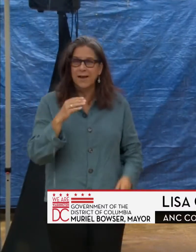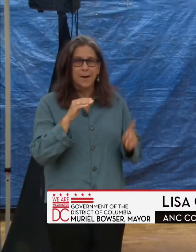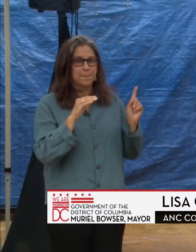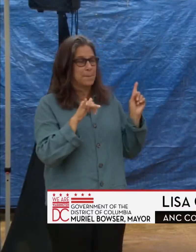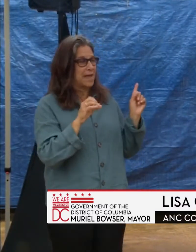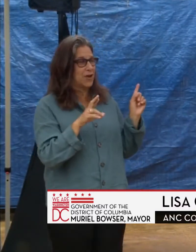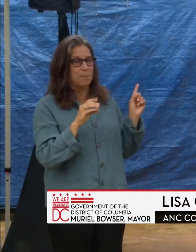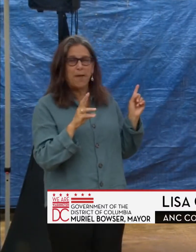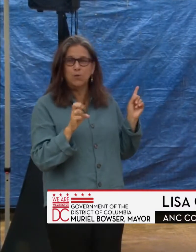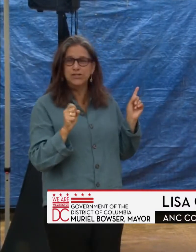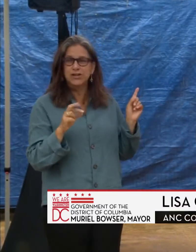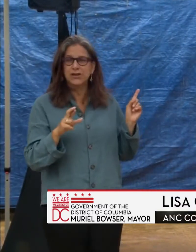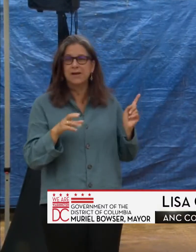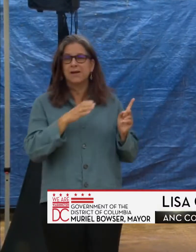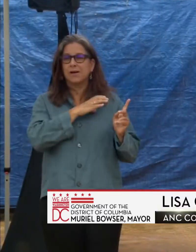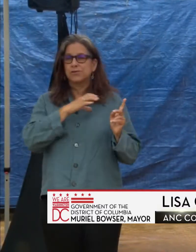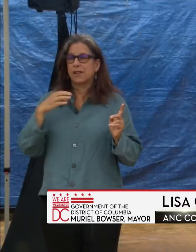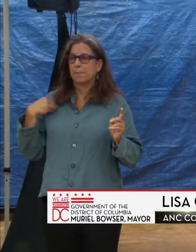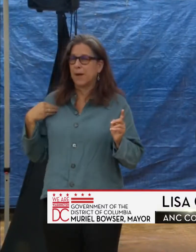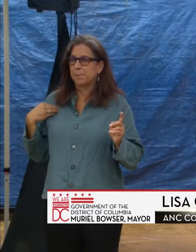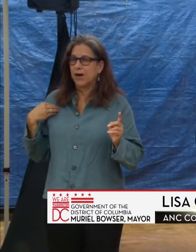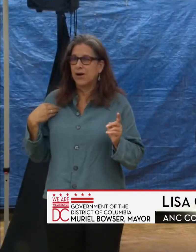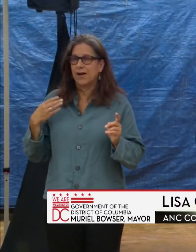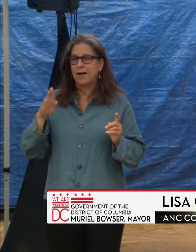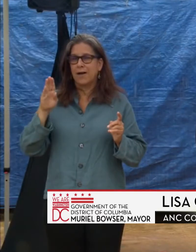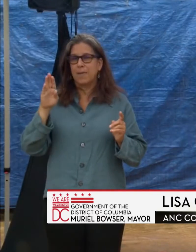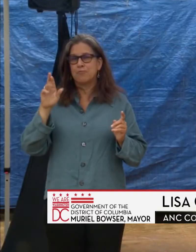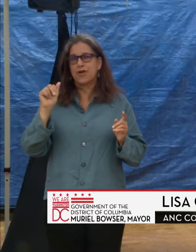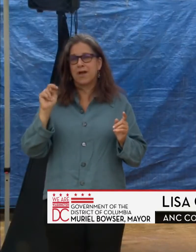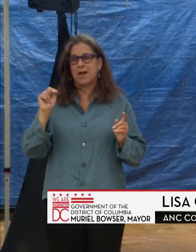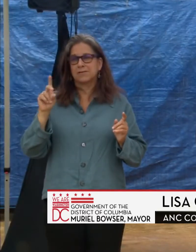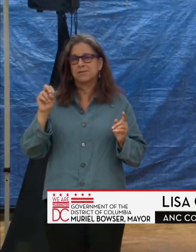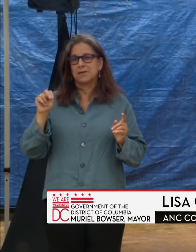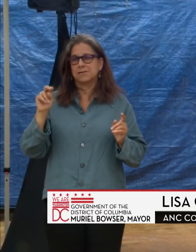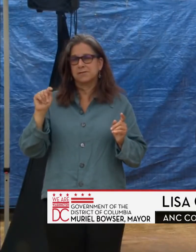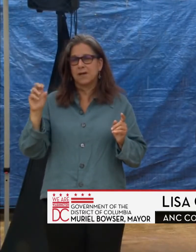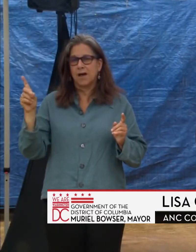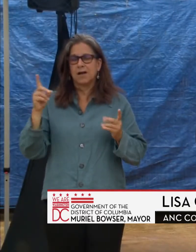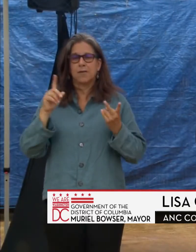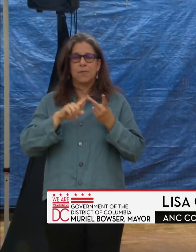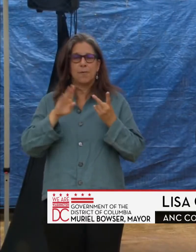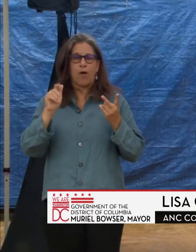COUNCILMEMBER BRANDON TODD, COUNCILMEMBER ROBERT WHITE, DISTRICT OFFICIALS.